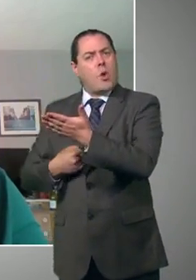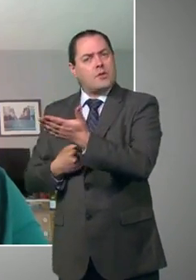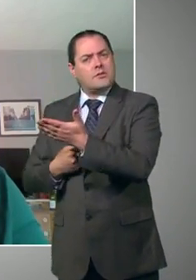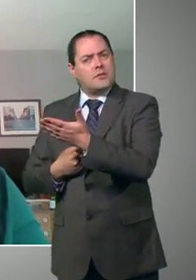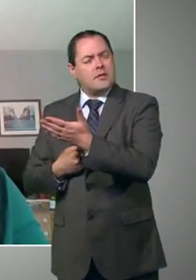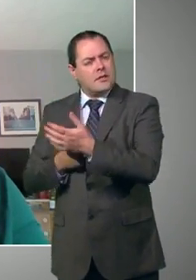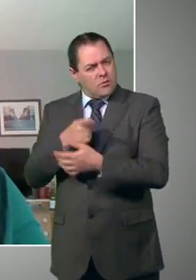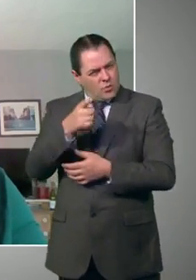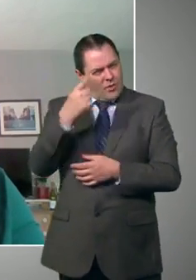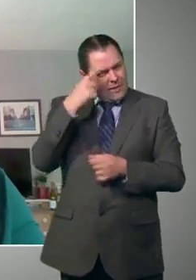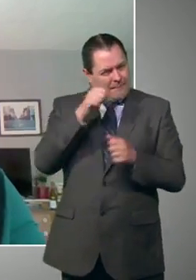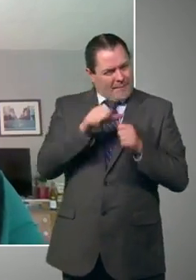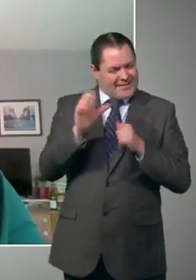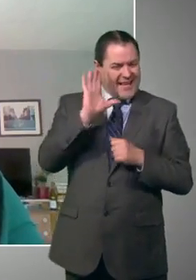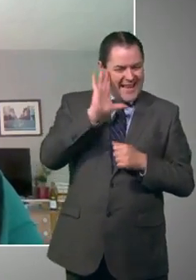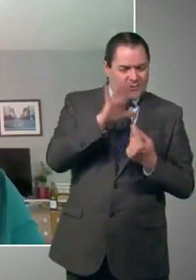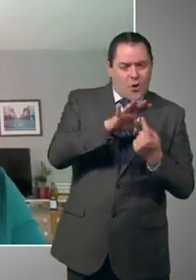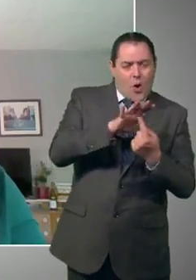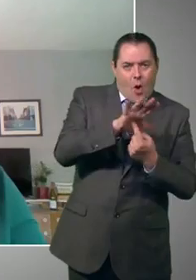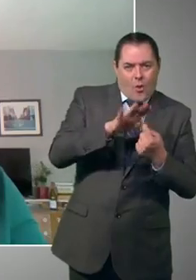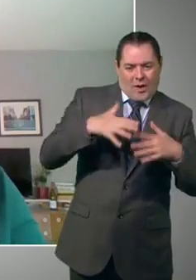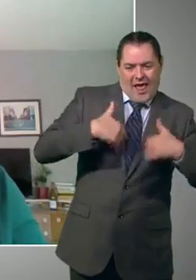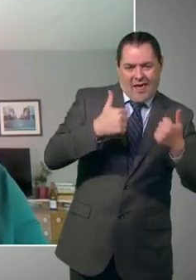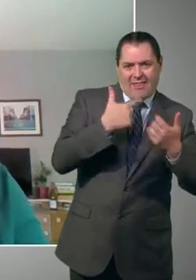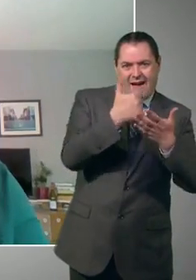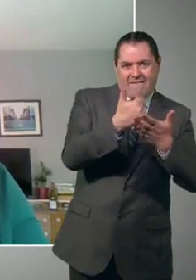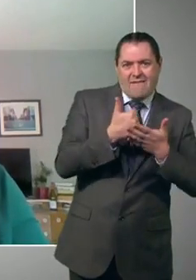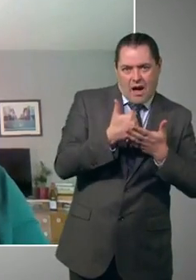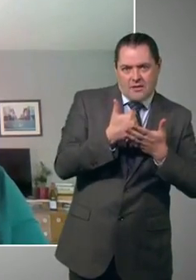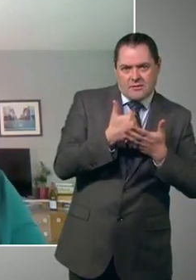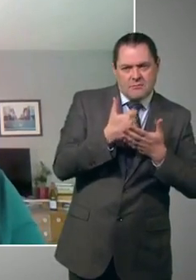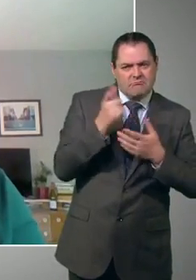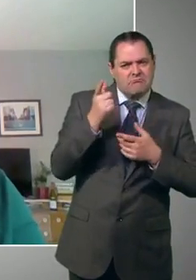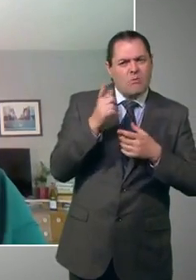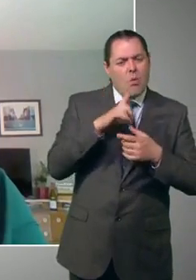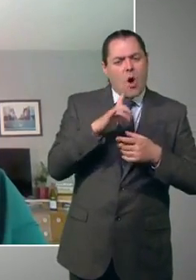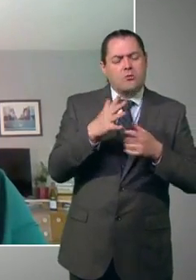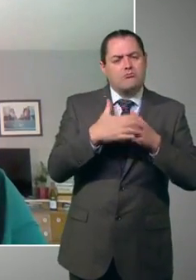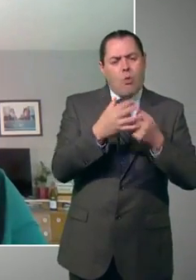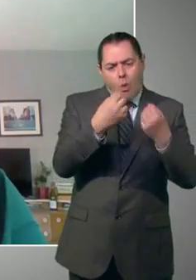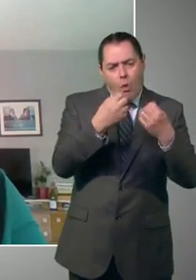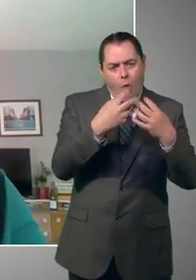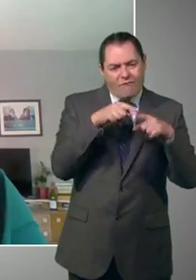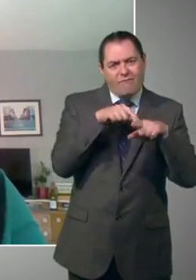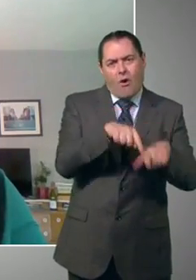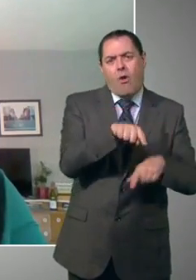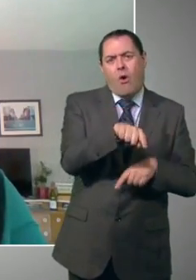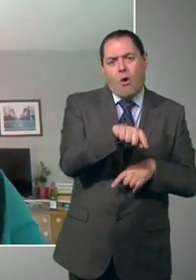start of the pandemic and one for Dr Harries, There's obviously been a lot of